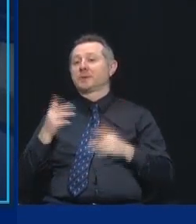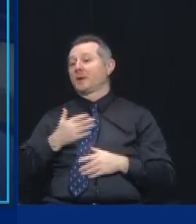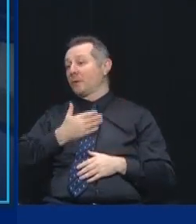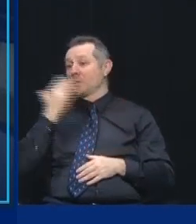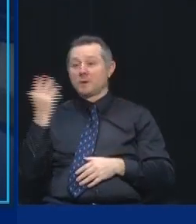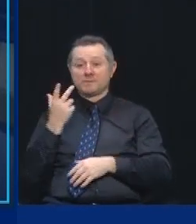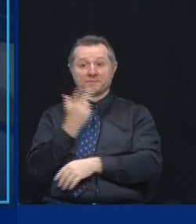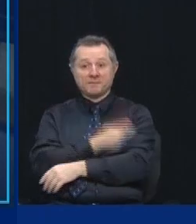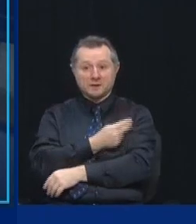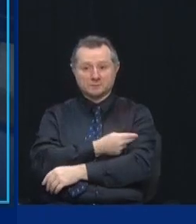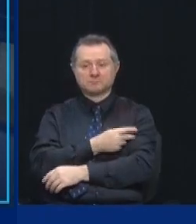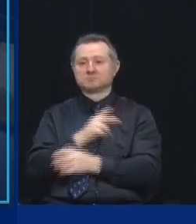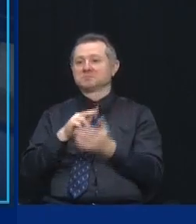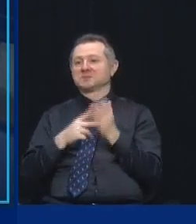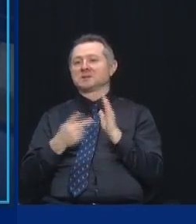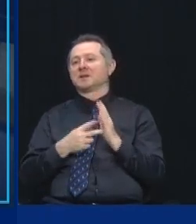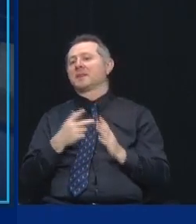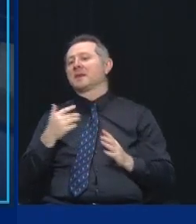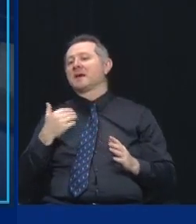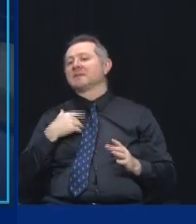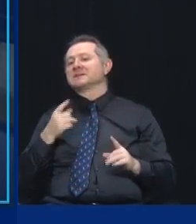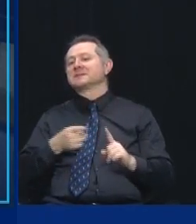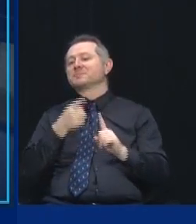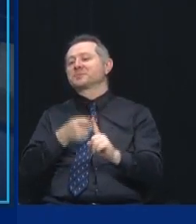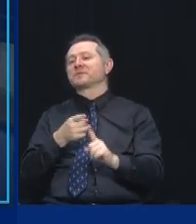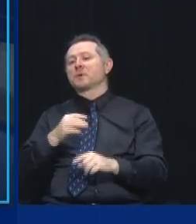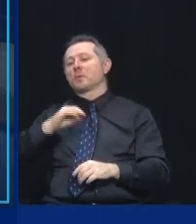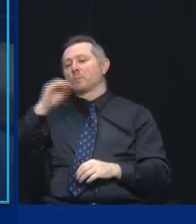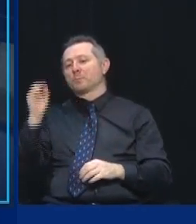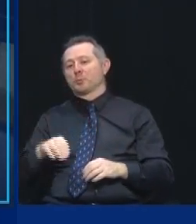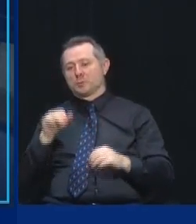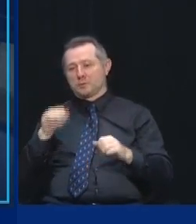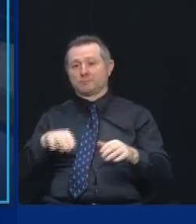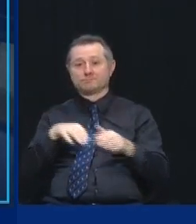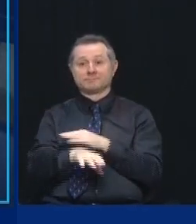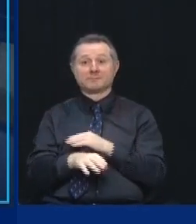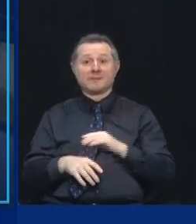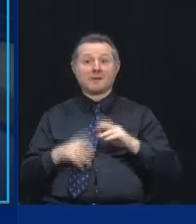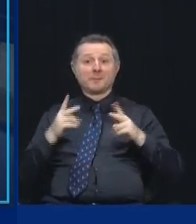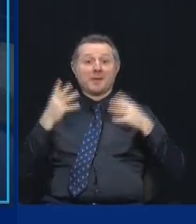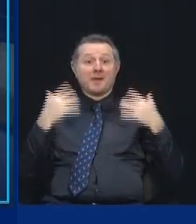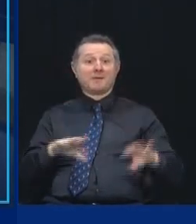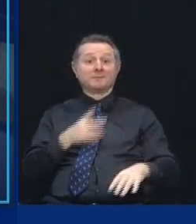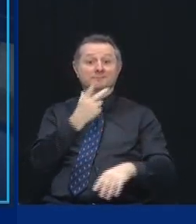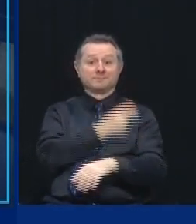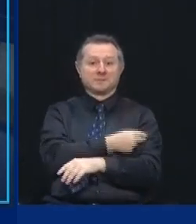WITH A TESTING OR VACCINATED CAVEAT. SO FOR NONVACCINATED PEOPLE, YOU